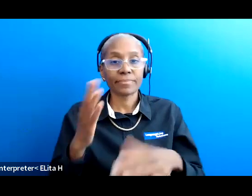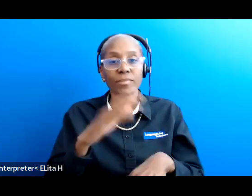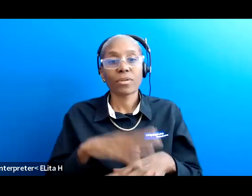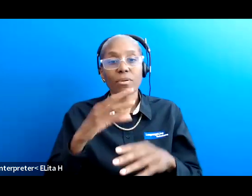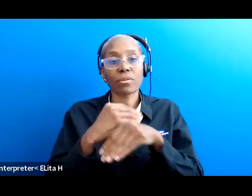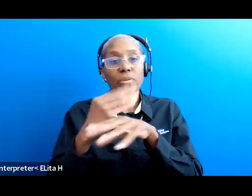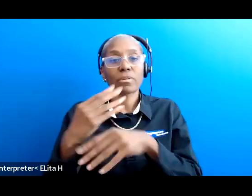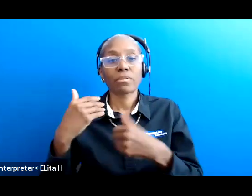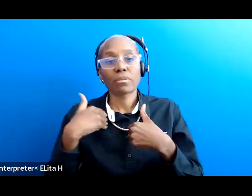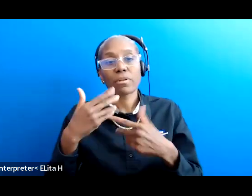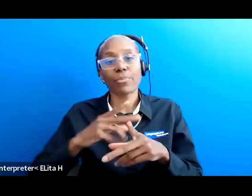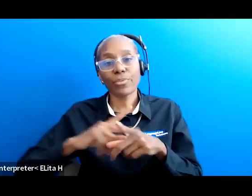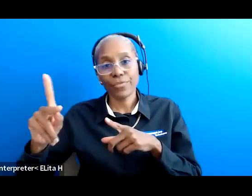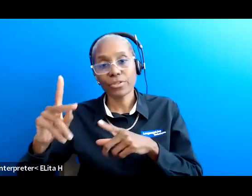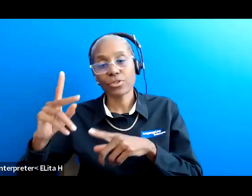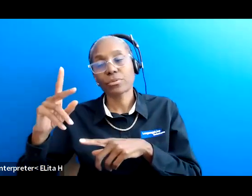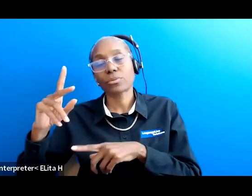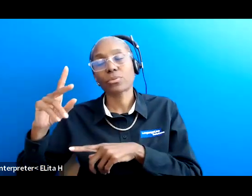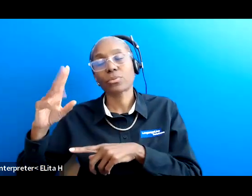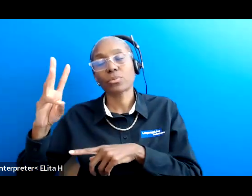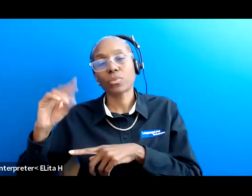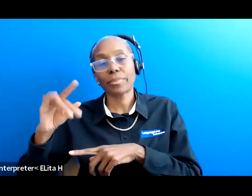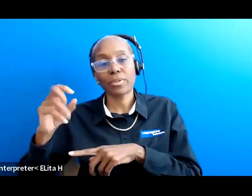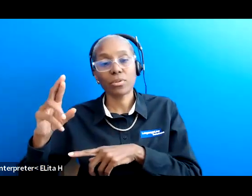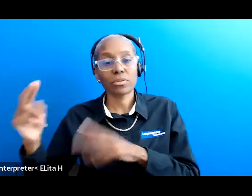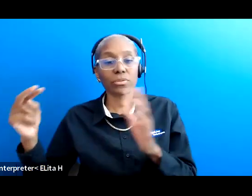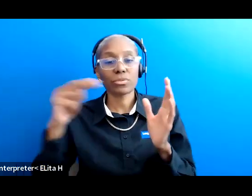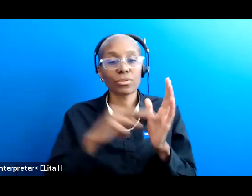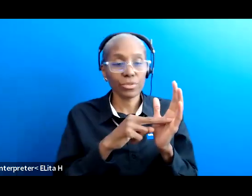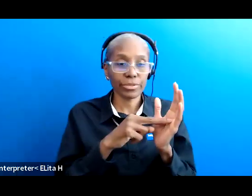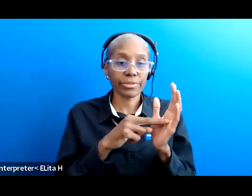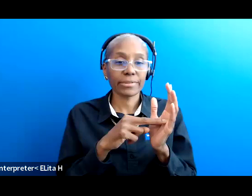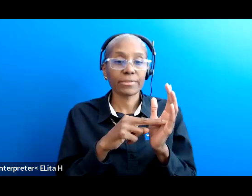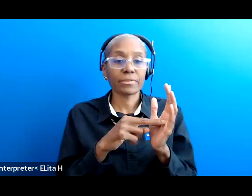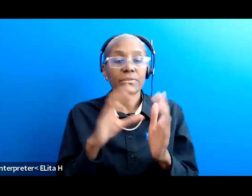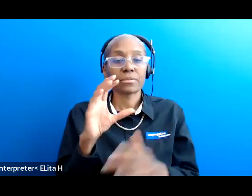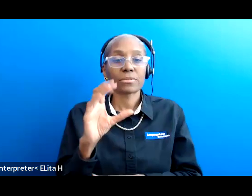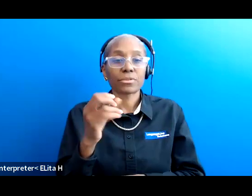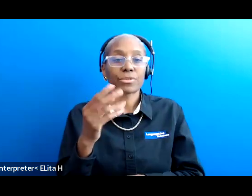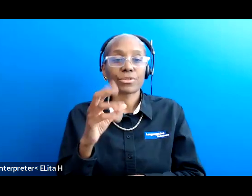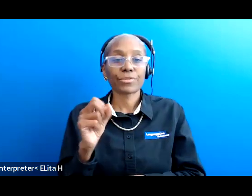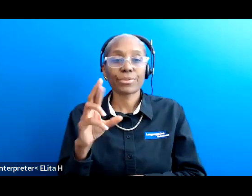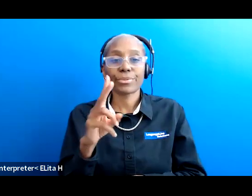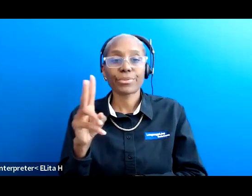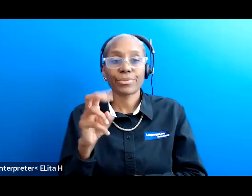We have some professional webinars if you go back and look at the Christopher Reeve YouTube channel, you will see that